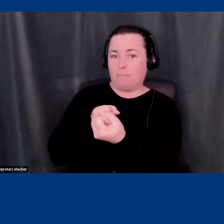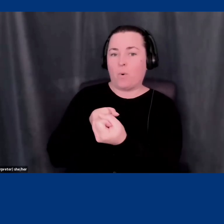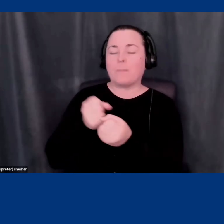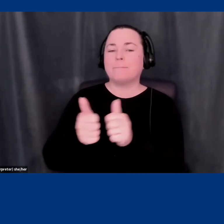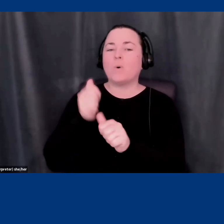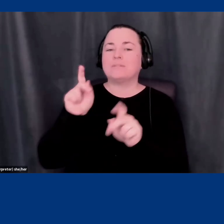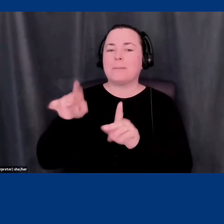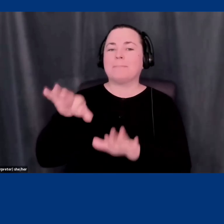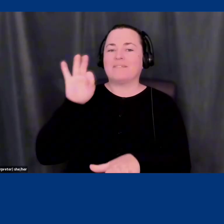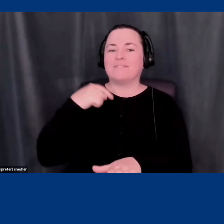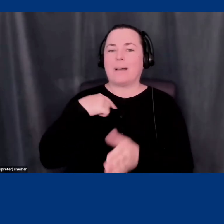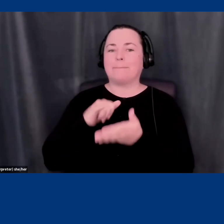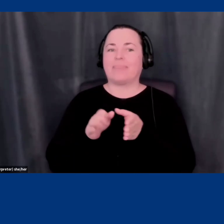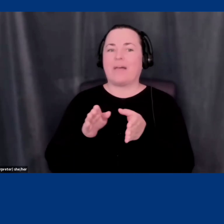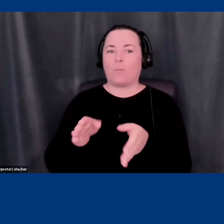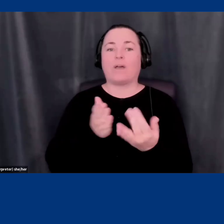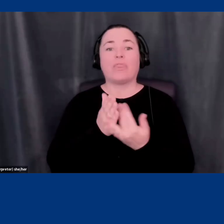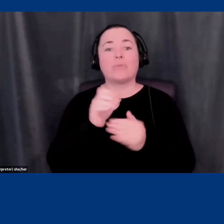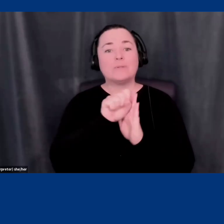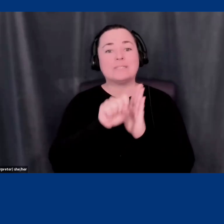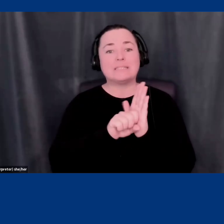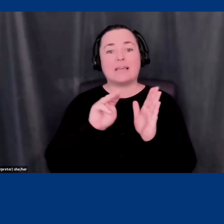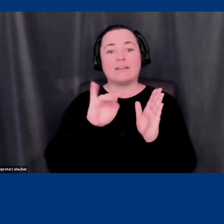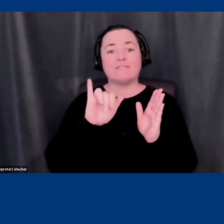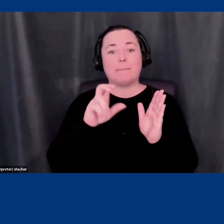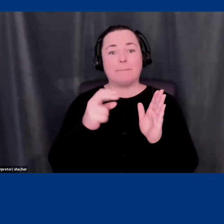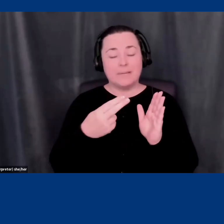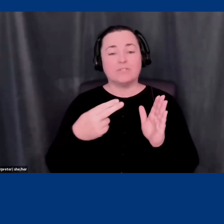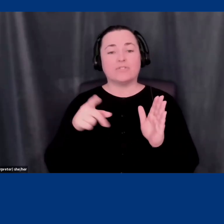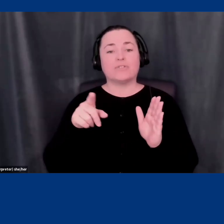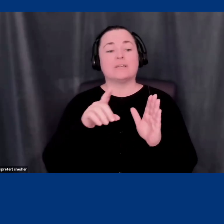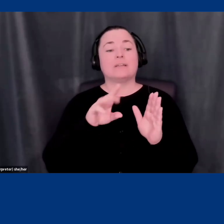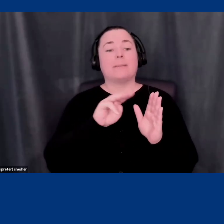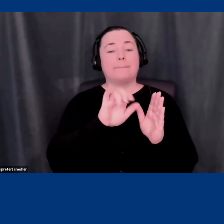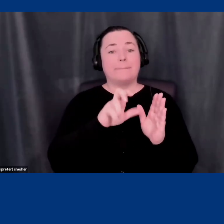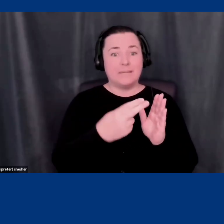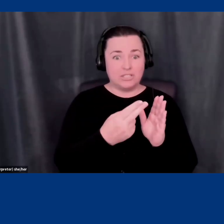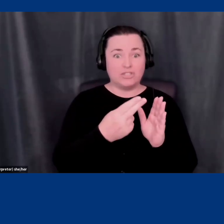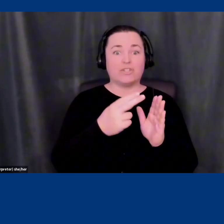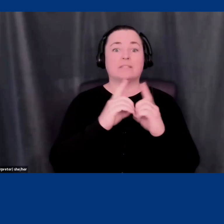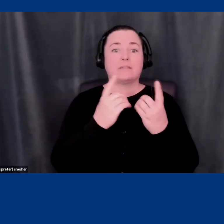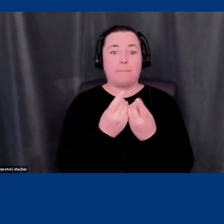Michigan, we have the Michigan Department of Health and Human Services has a doula registry capturing all of